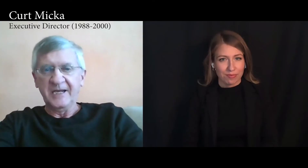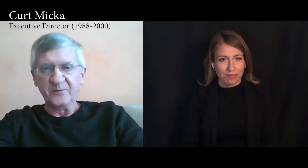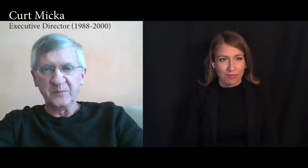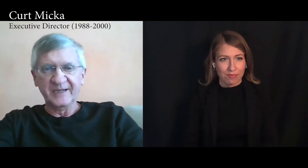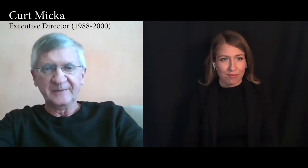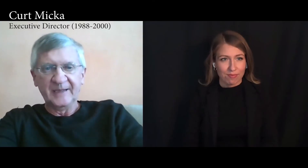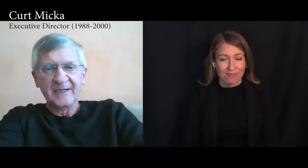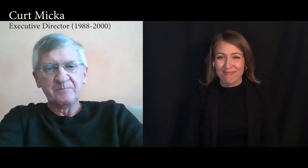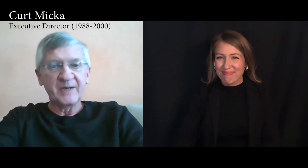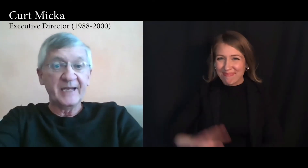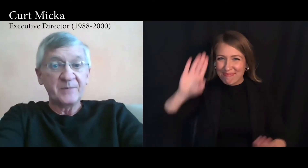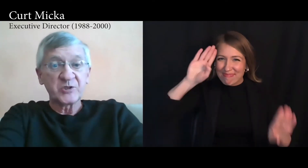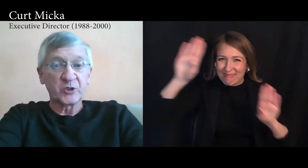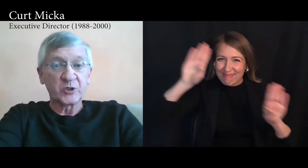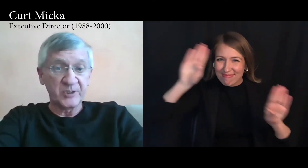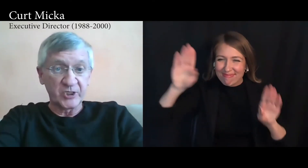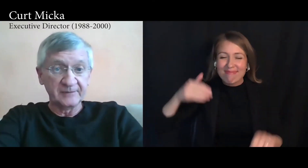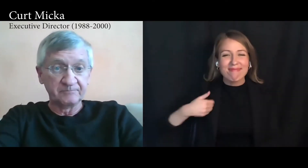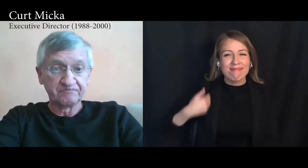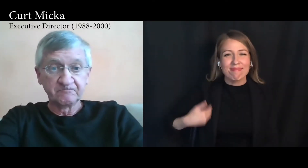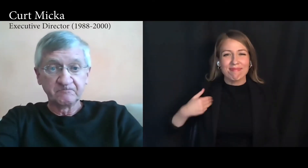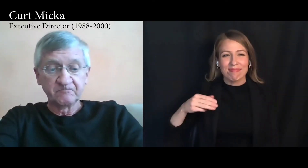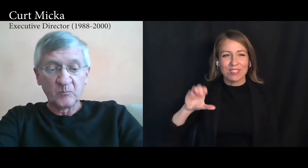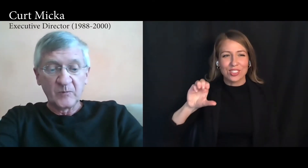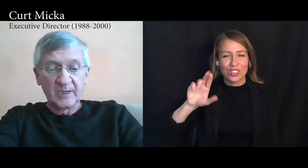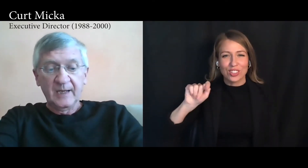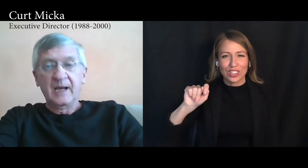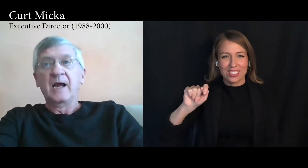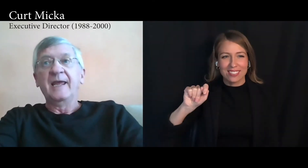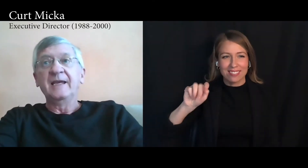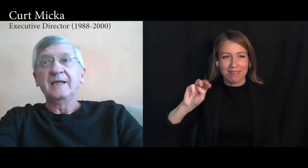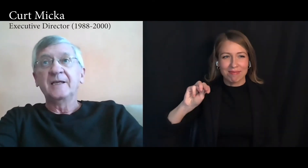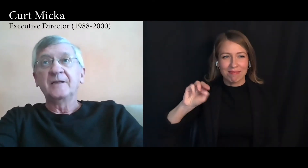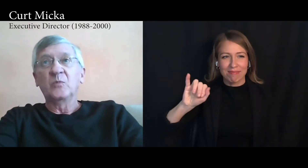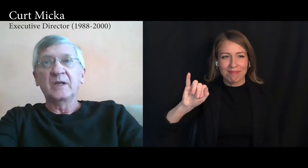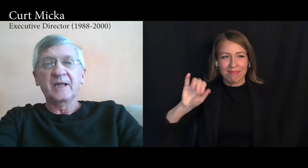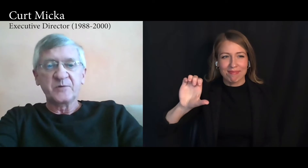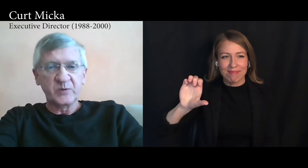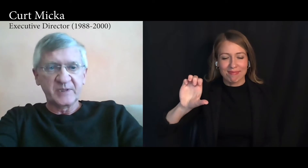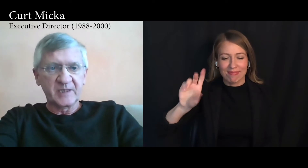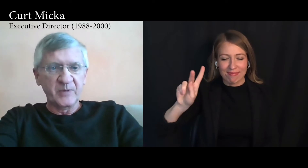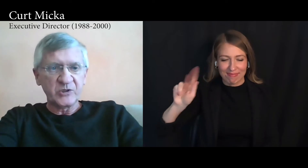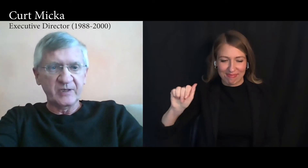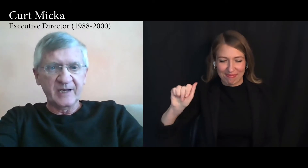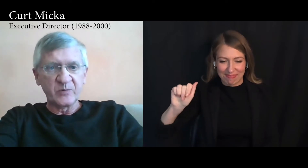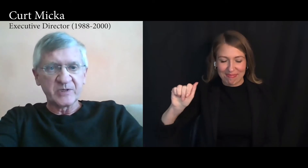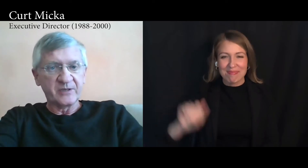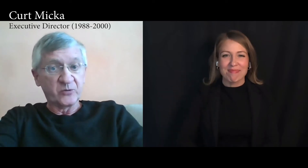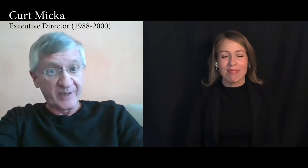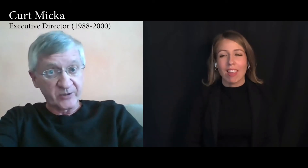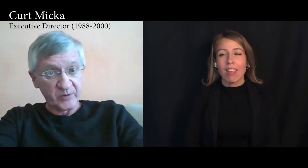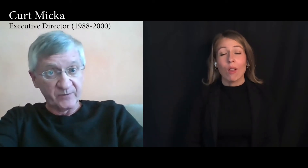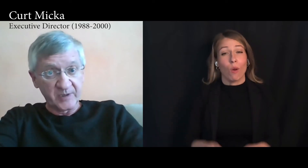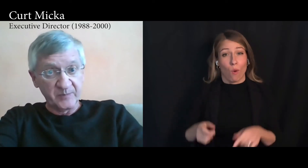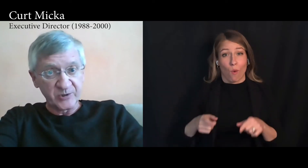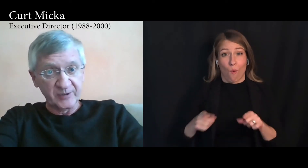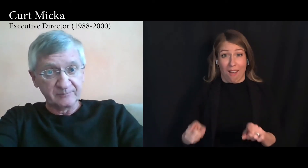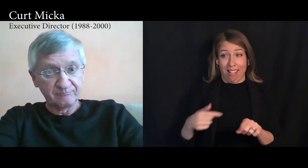Hi, everybody. My name is Curt Micka, and while I was with the Commission, I was the director of the Commission.